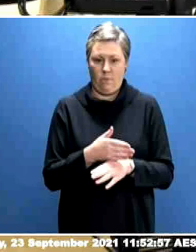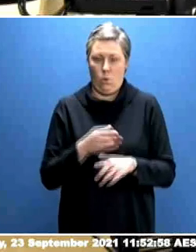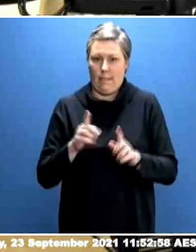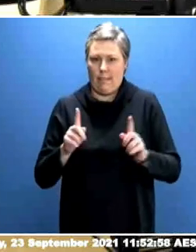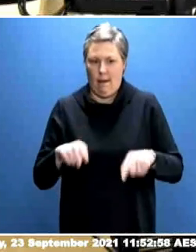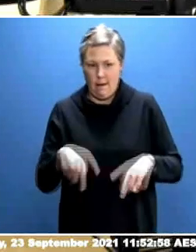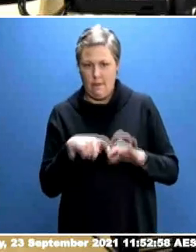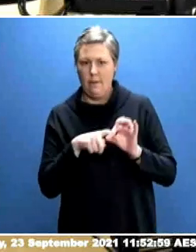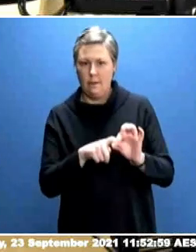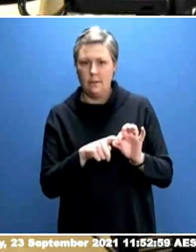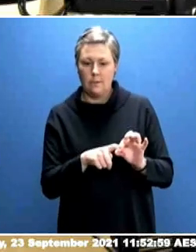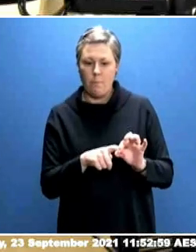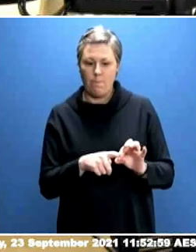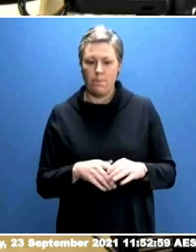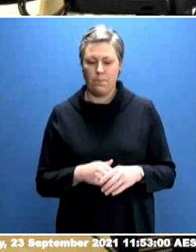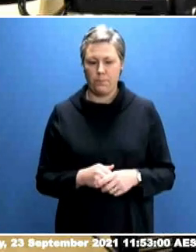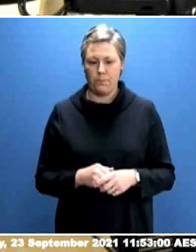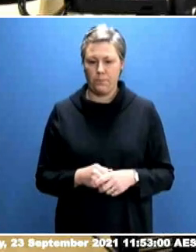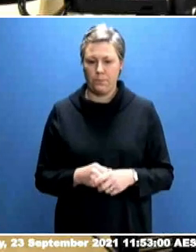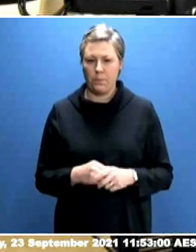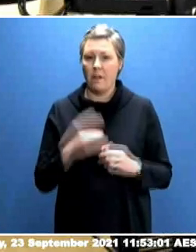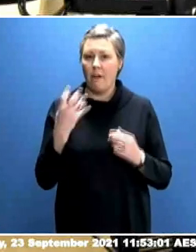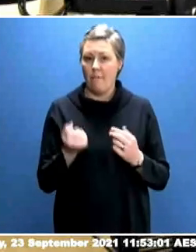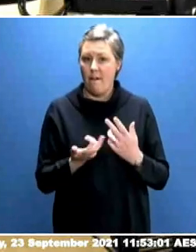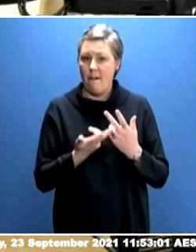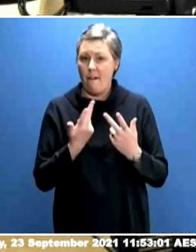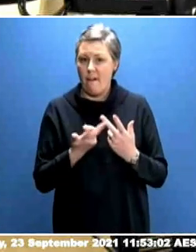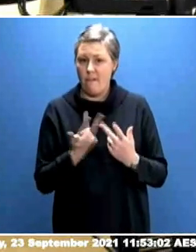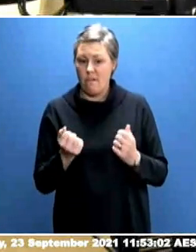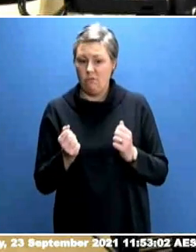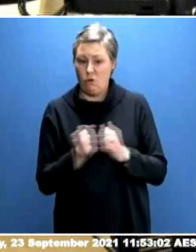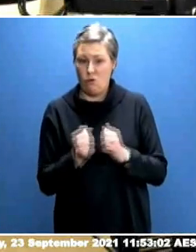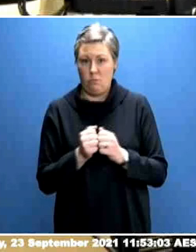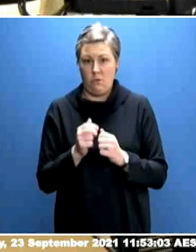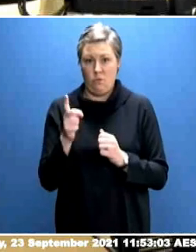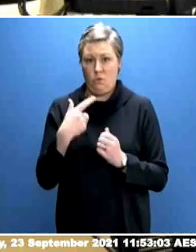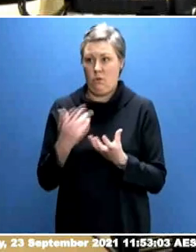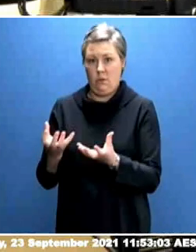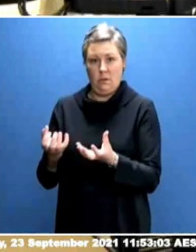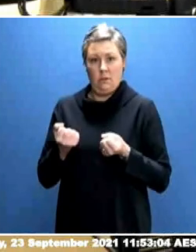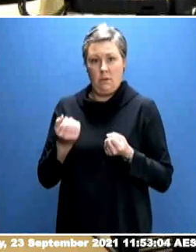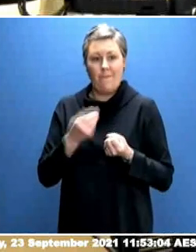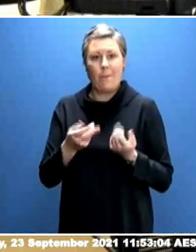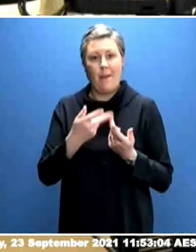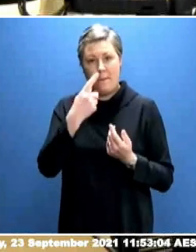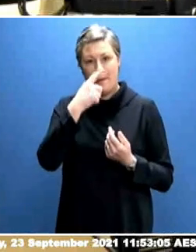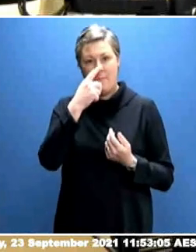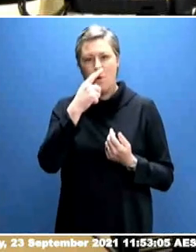There is a number of statements of documents that have been received from others who aren't going to be giving evidence.